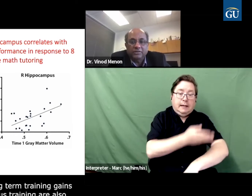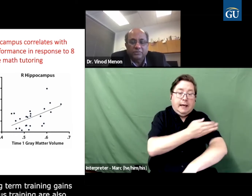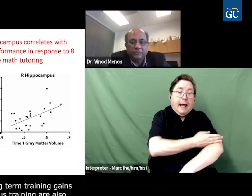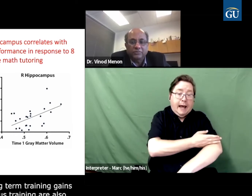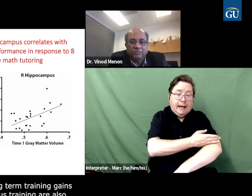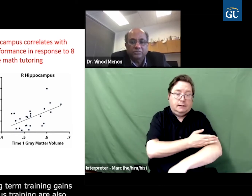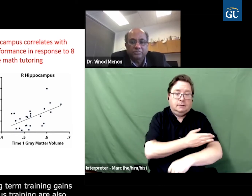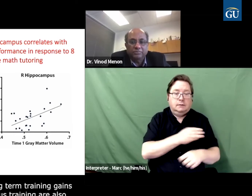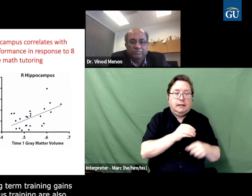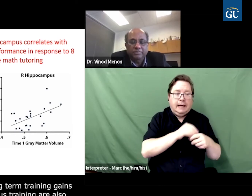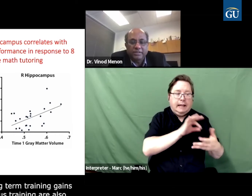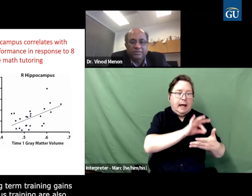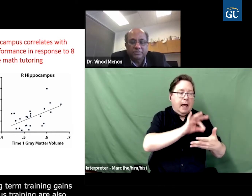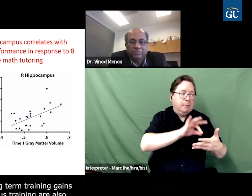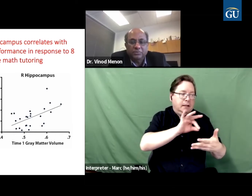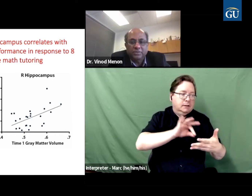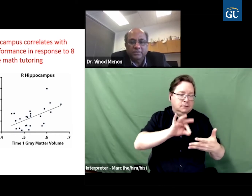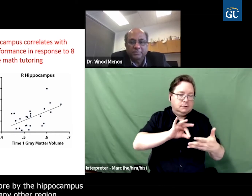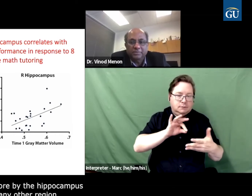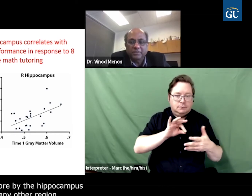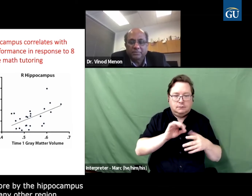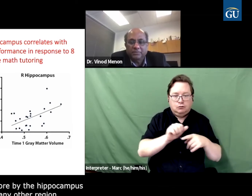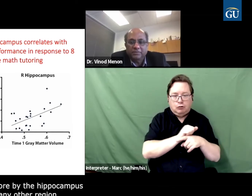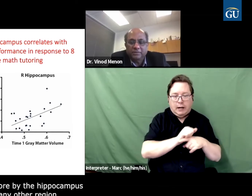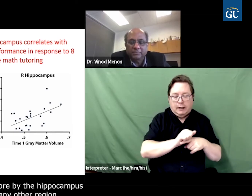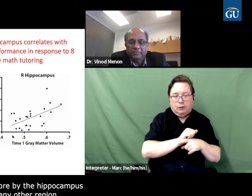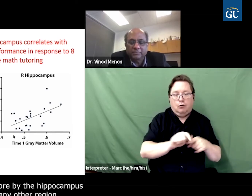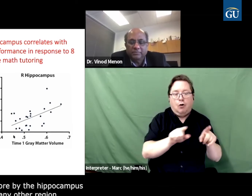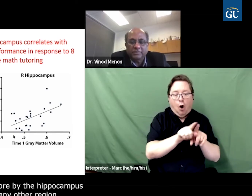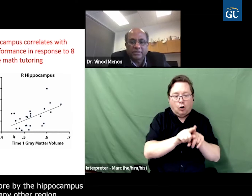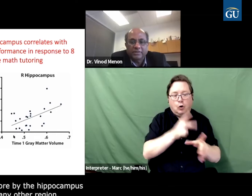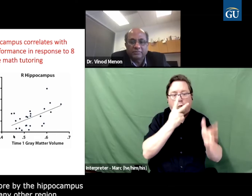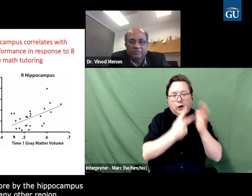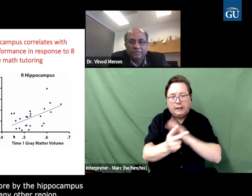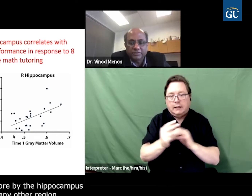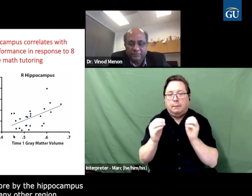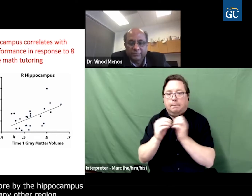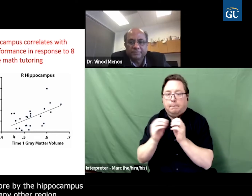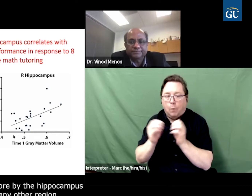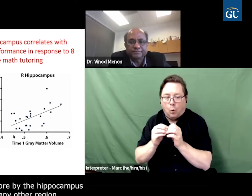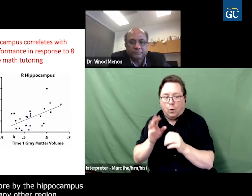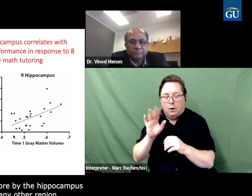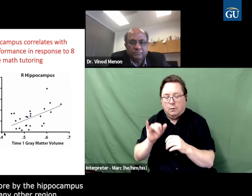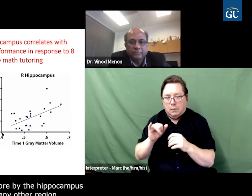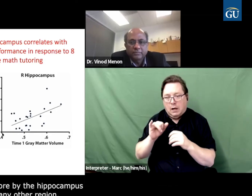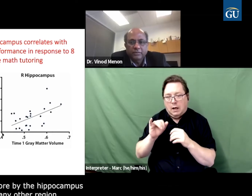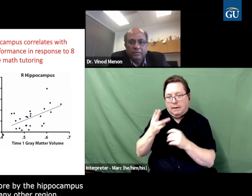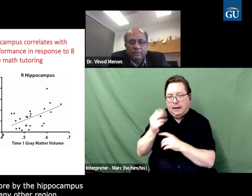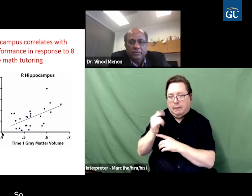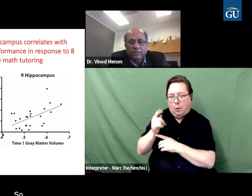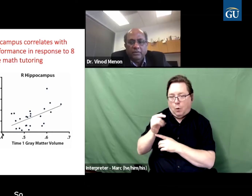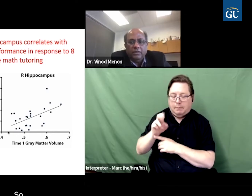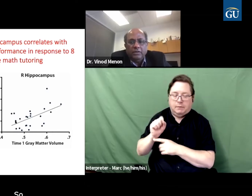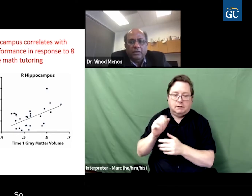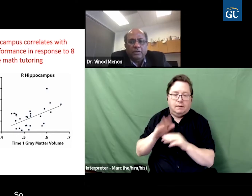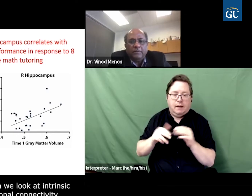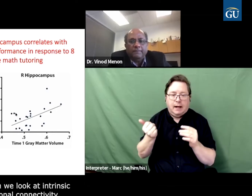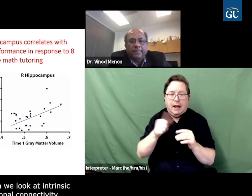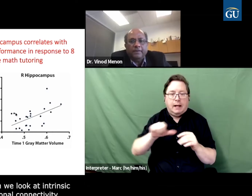in abacus training are also predicted more by the hippocampus than any other region so